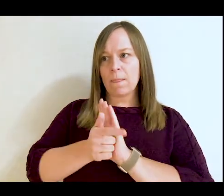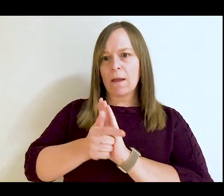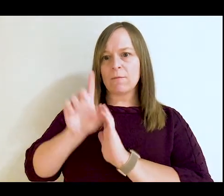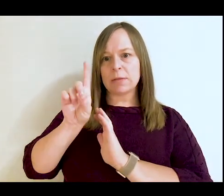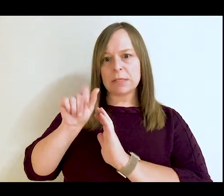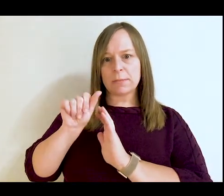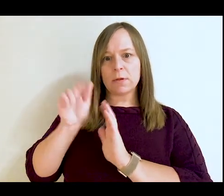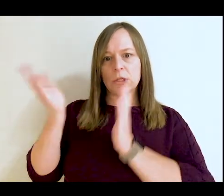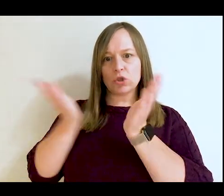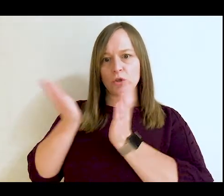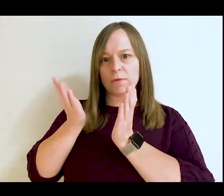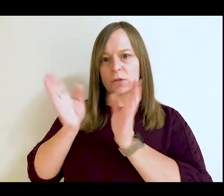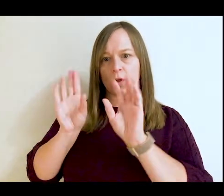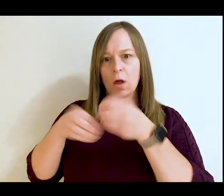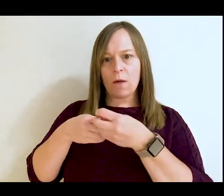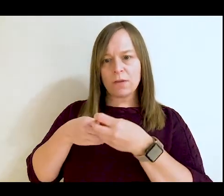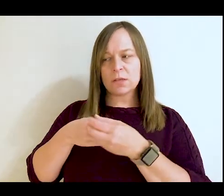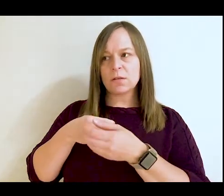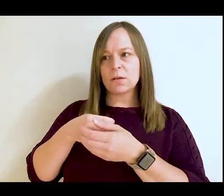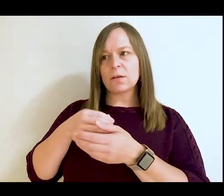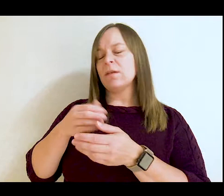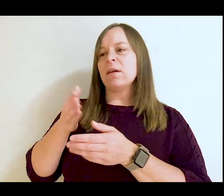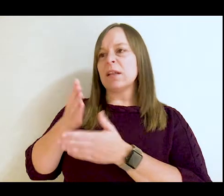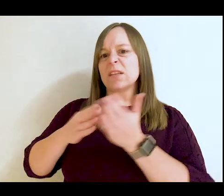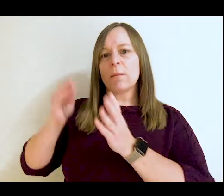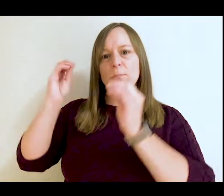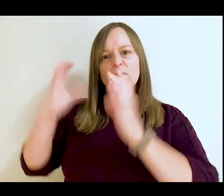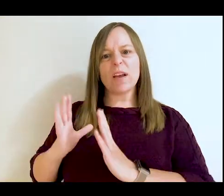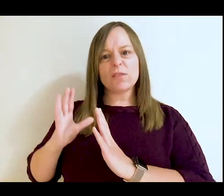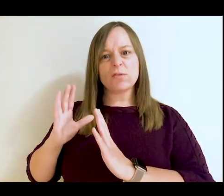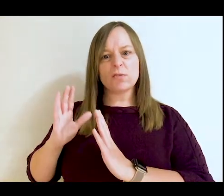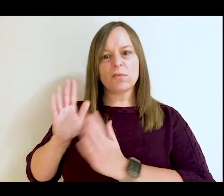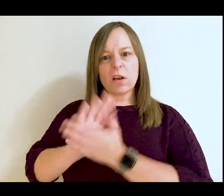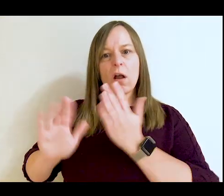law from the Disability Services office and some professors at the SUNY college